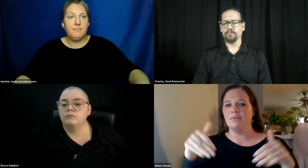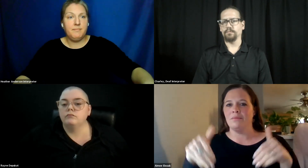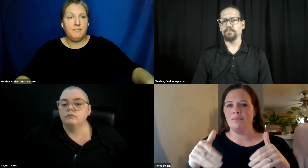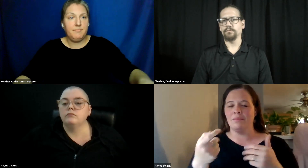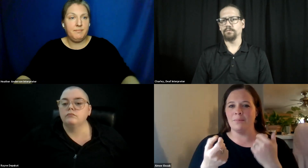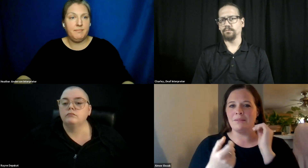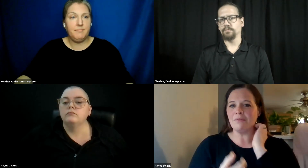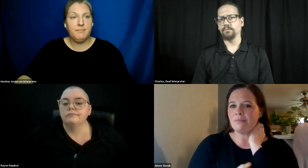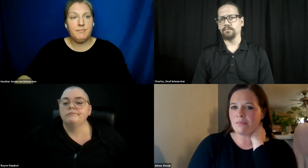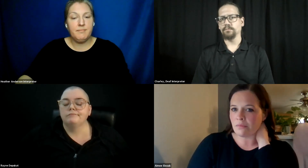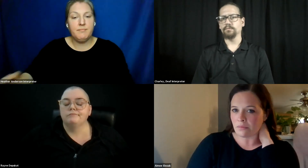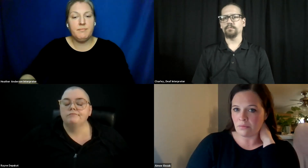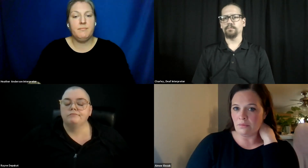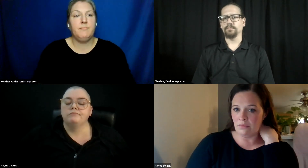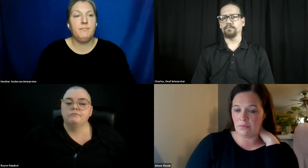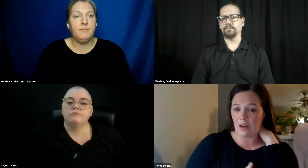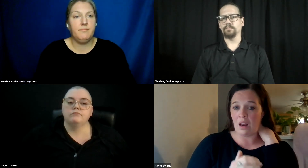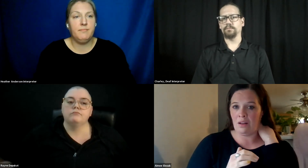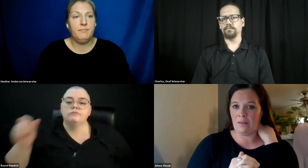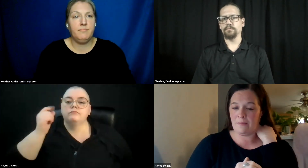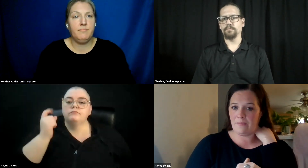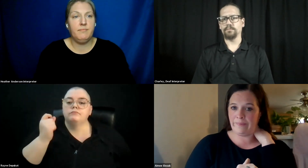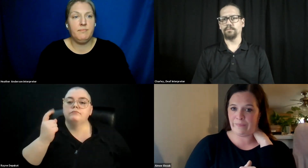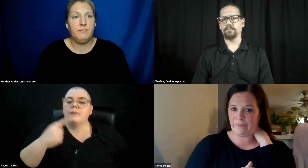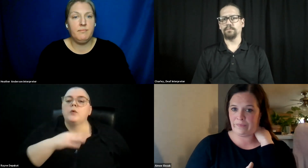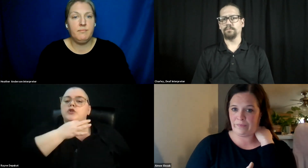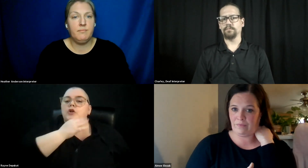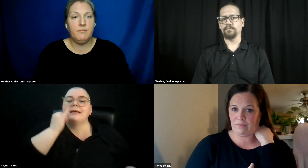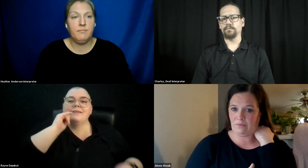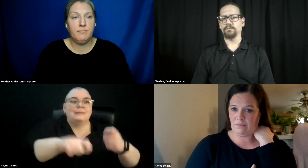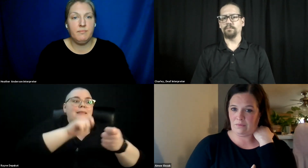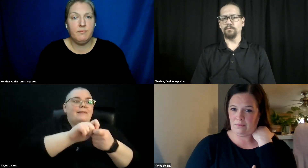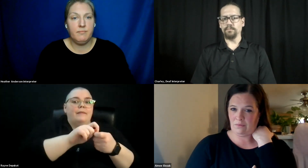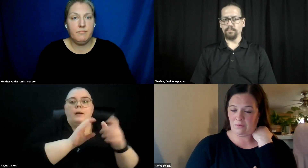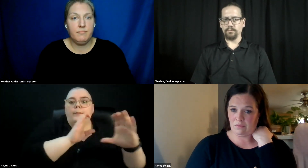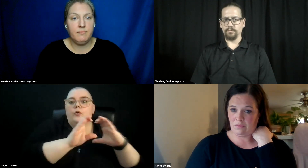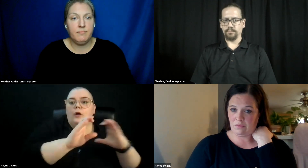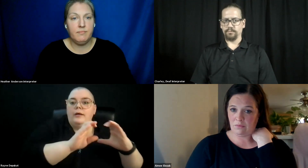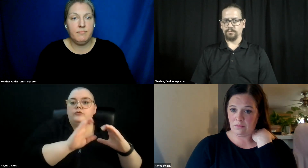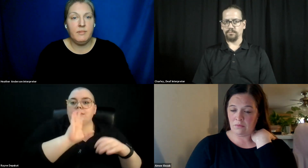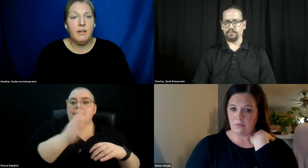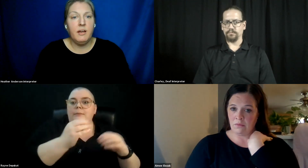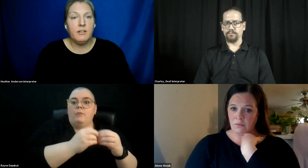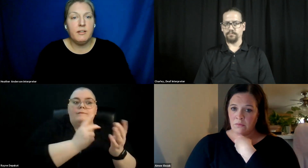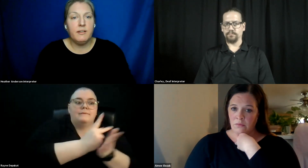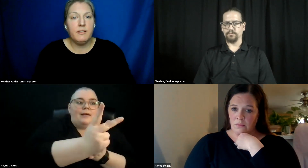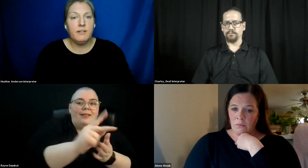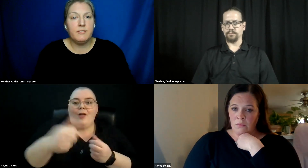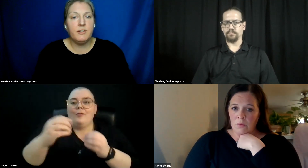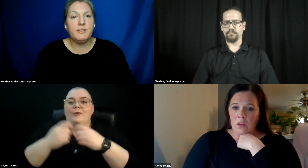So, I mean, I don't want to add meaning to her facial expression but.